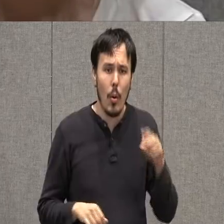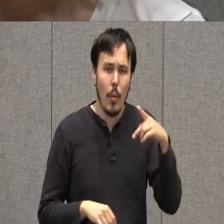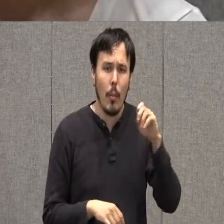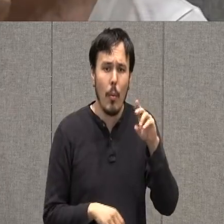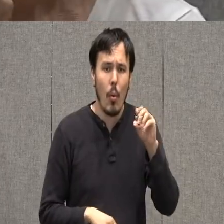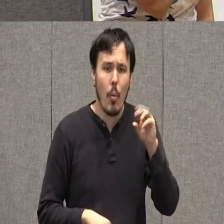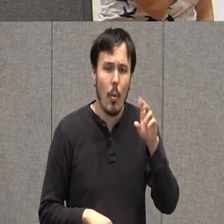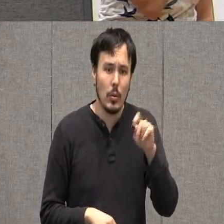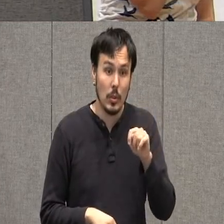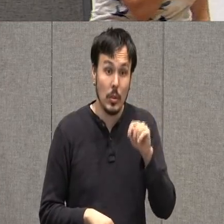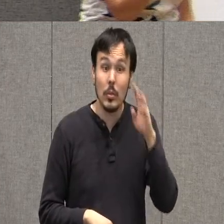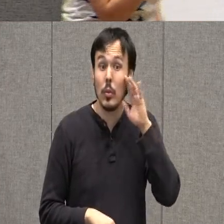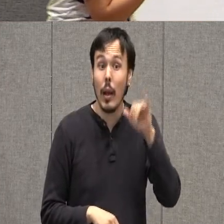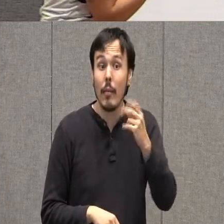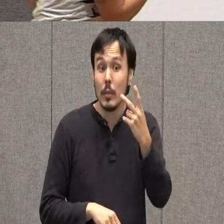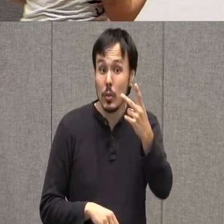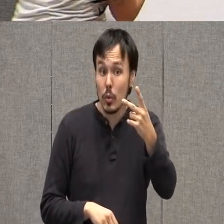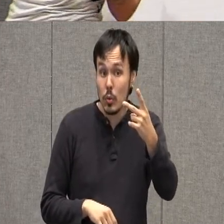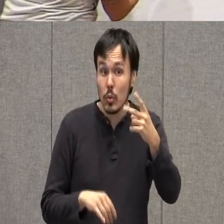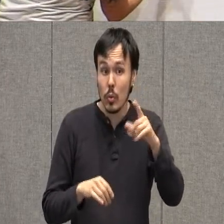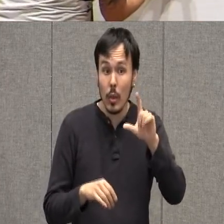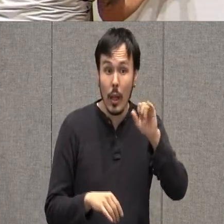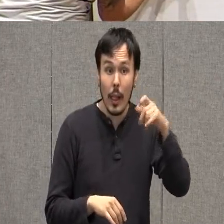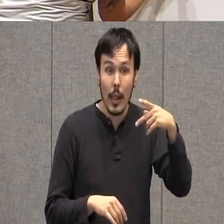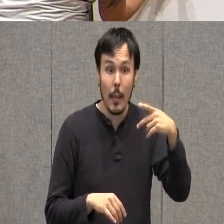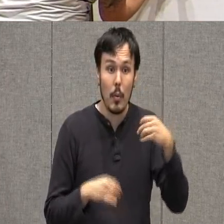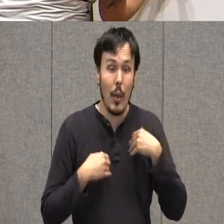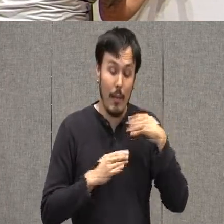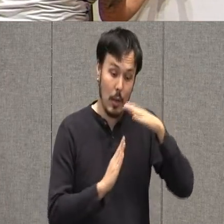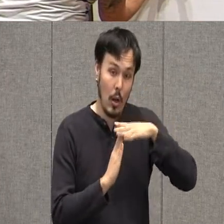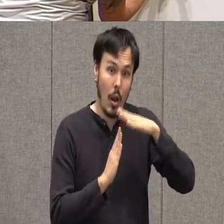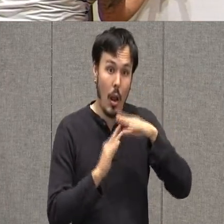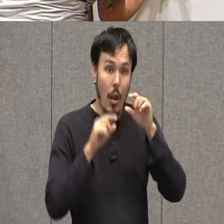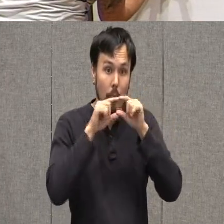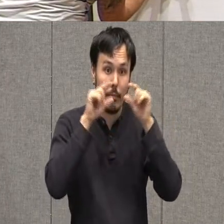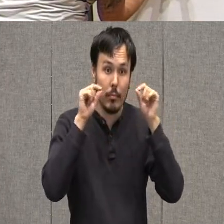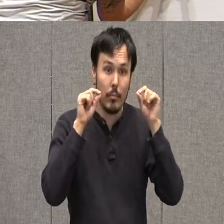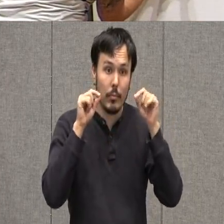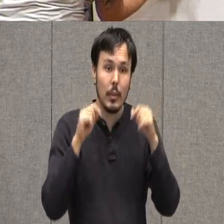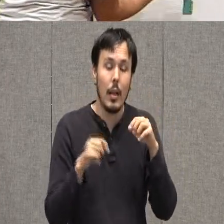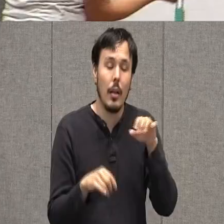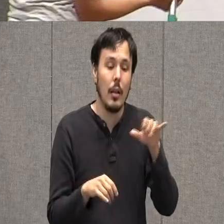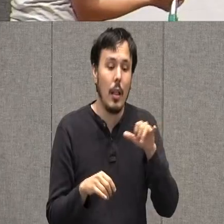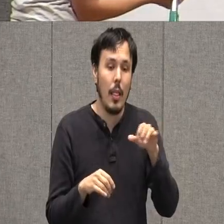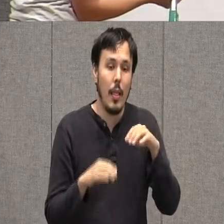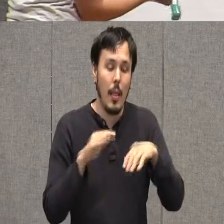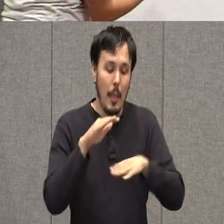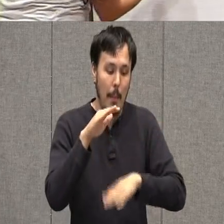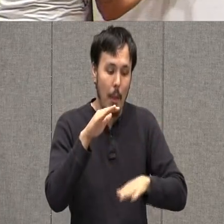You have a top lip and you have a bottom lip. The top one kind of resembles a little mountain with two peaks,